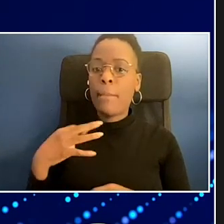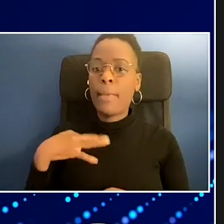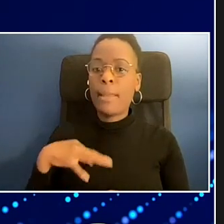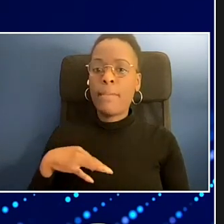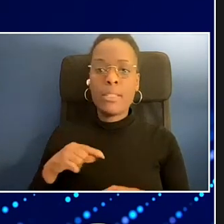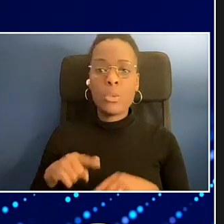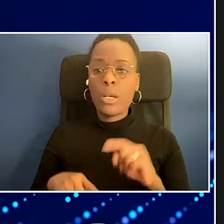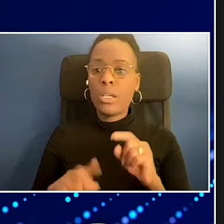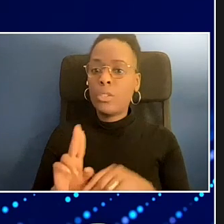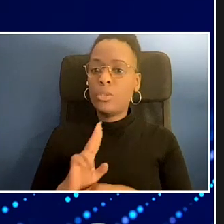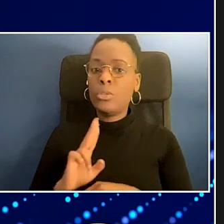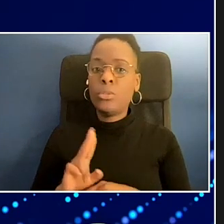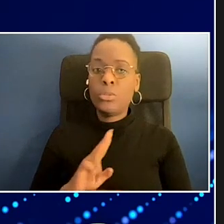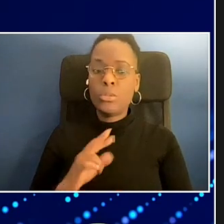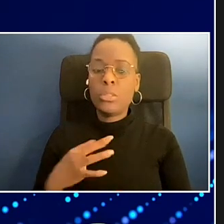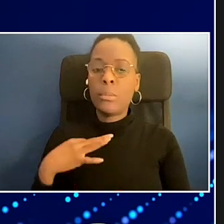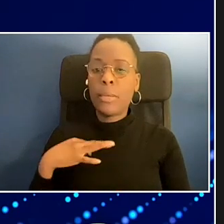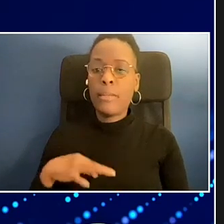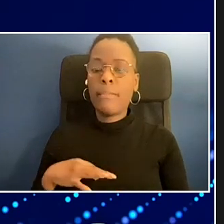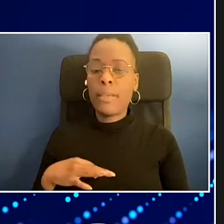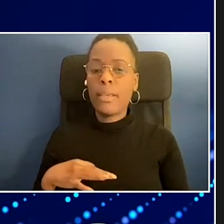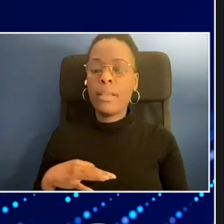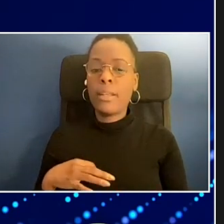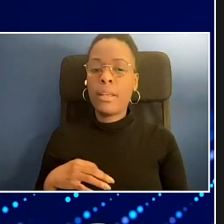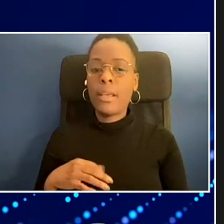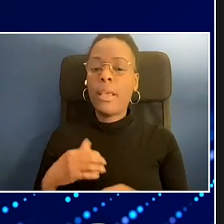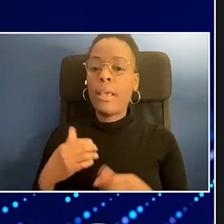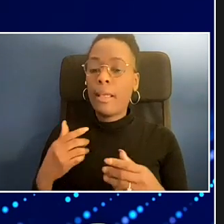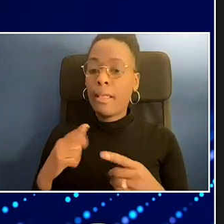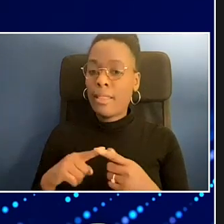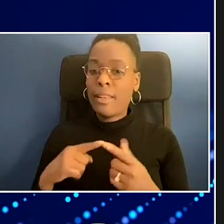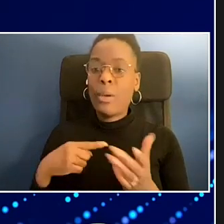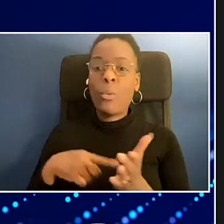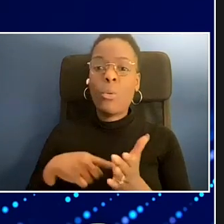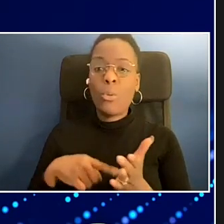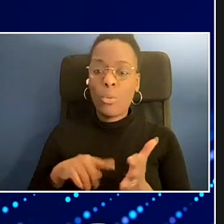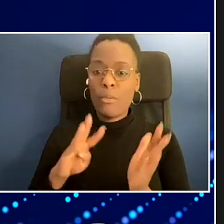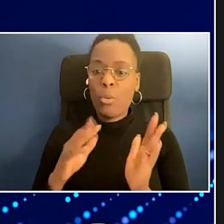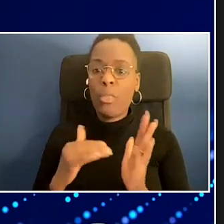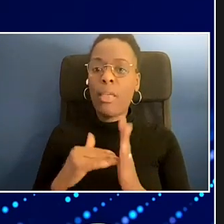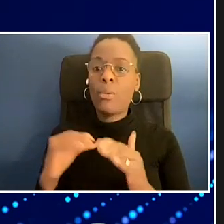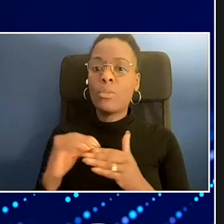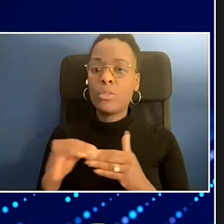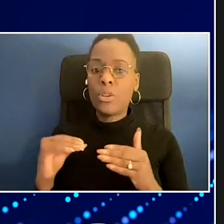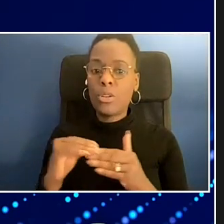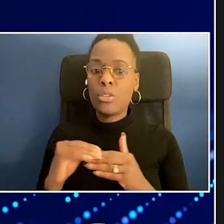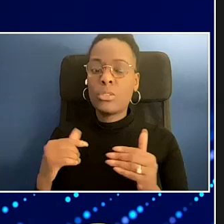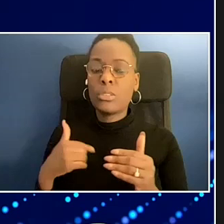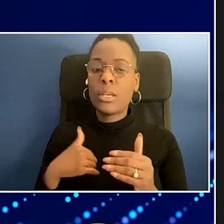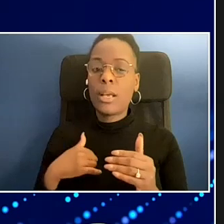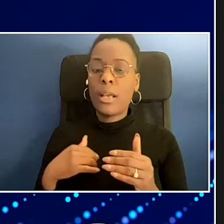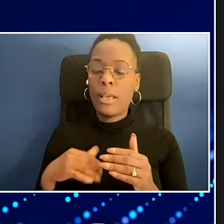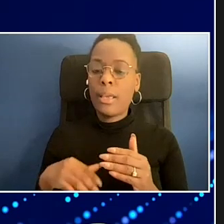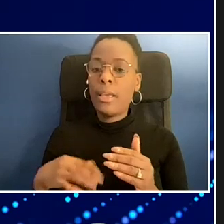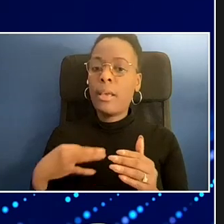actually ended up in $4,000 of debt to them. I applied to the Tampa campus as